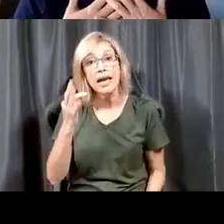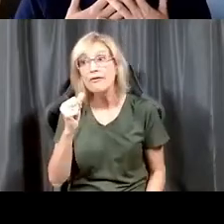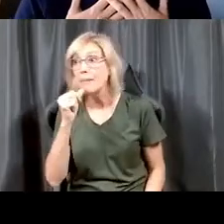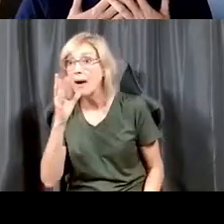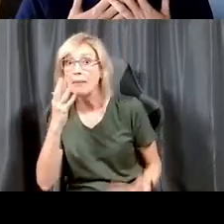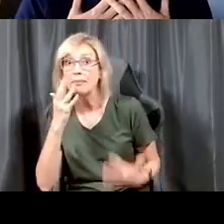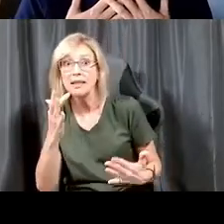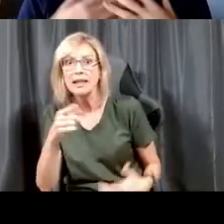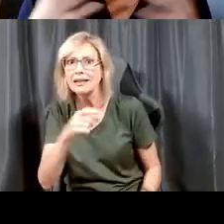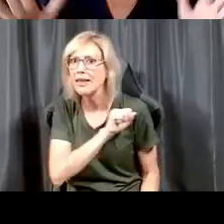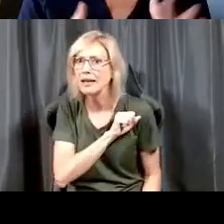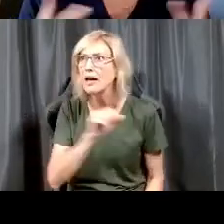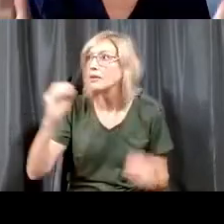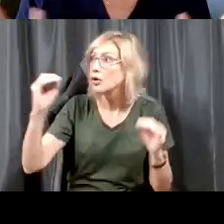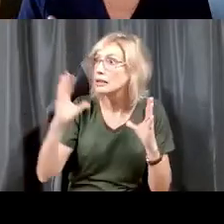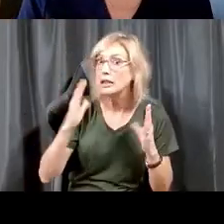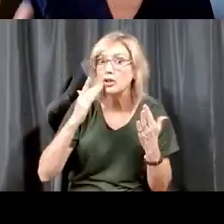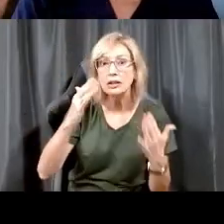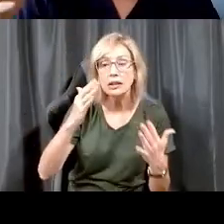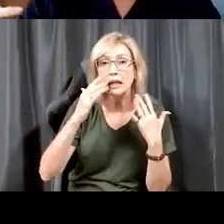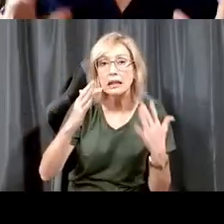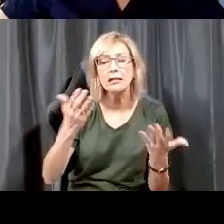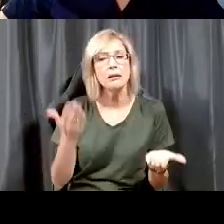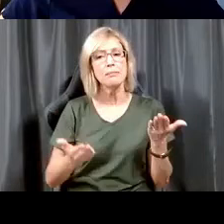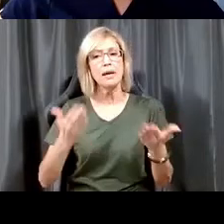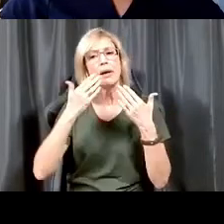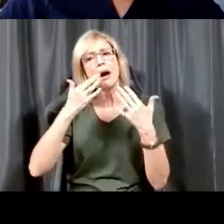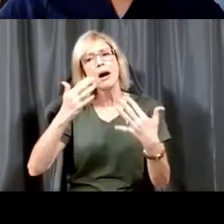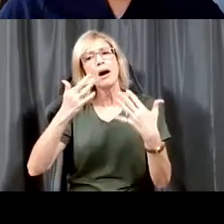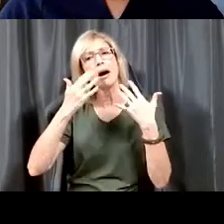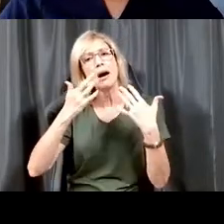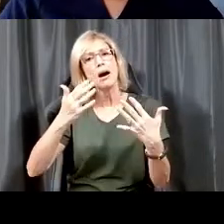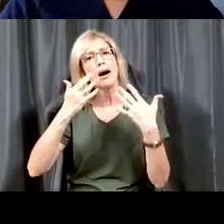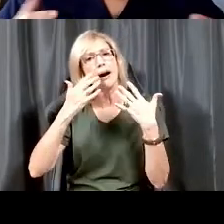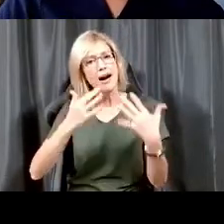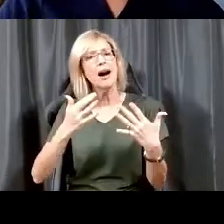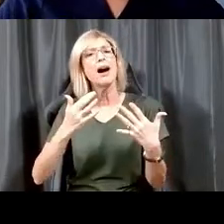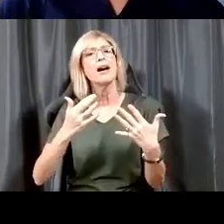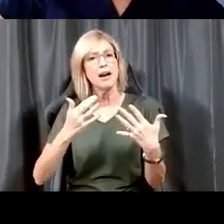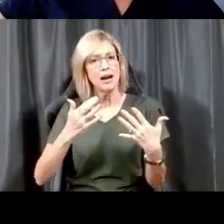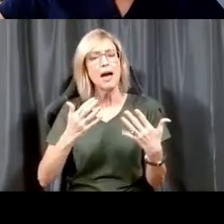teachers sing, singing during sitting down have meal time. Because it will help calm them down.